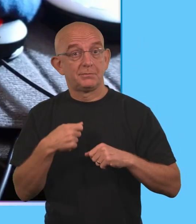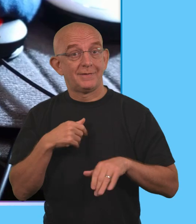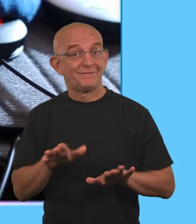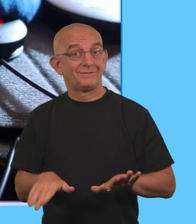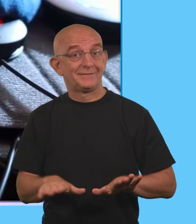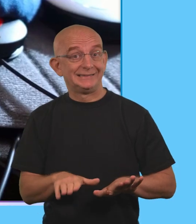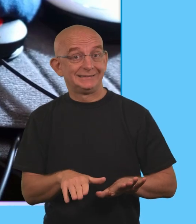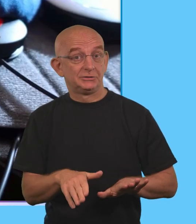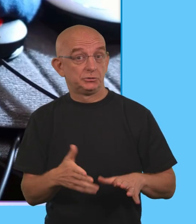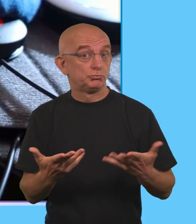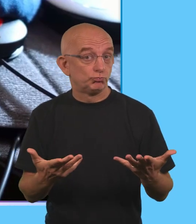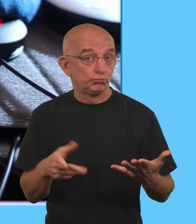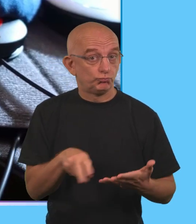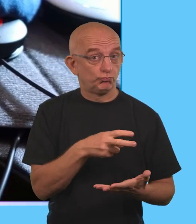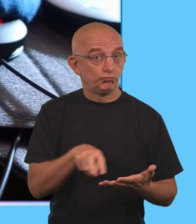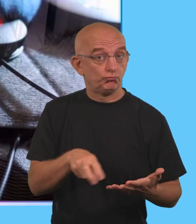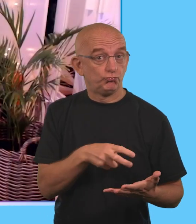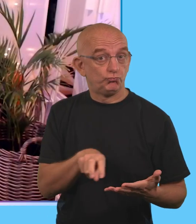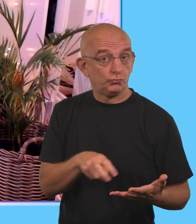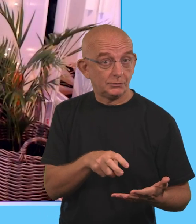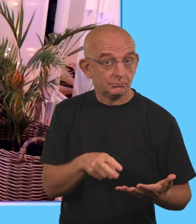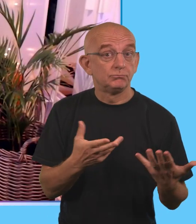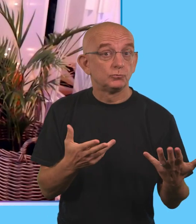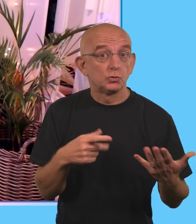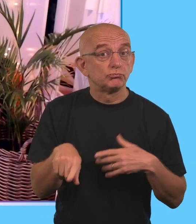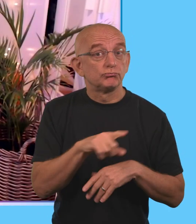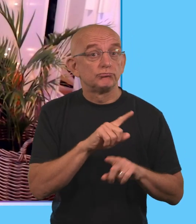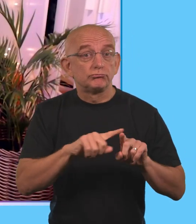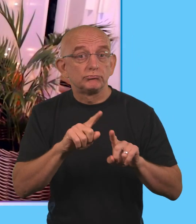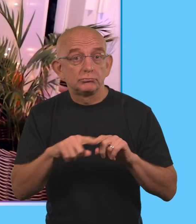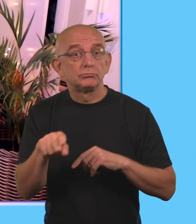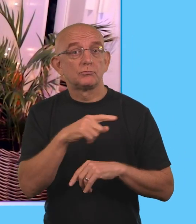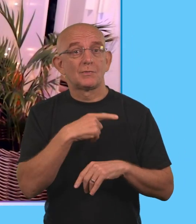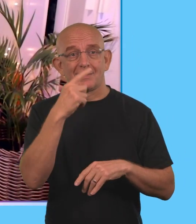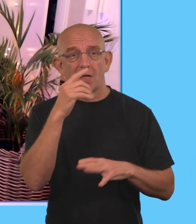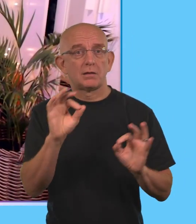feet to play games, and it makes it so that I can play a game without any pain.